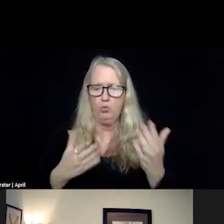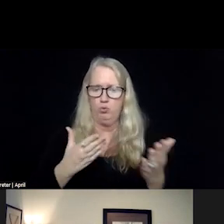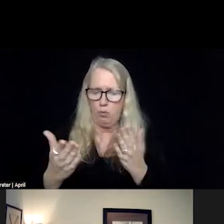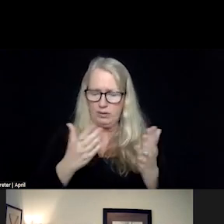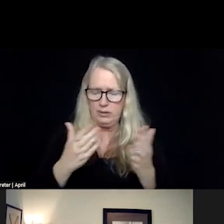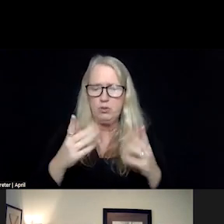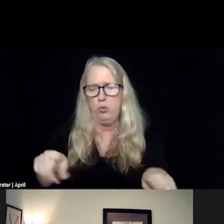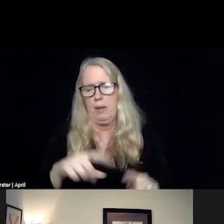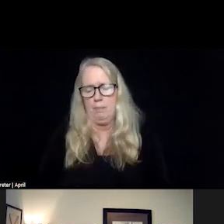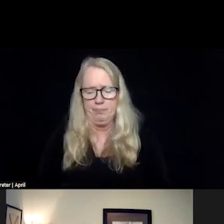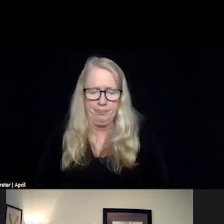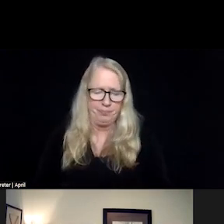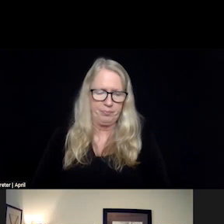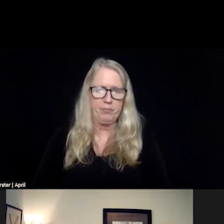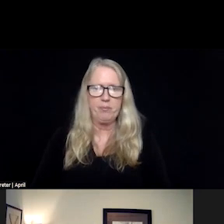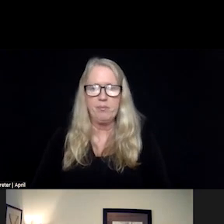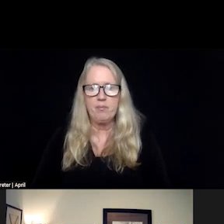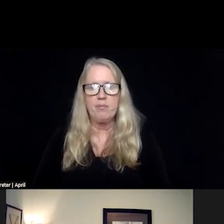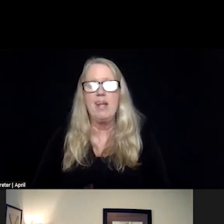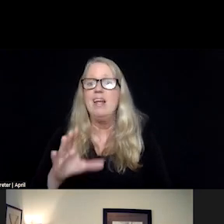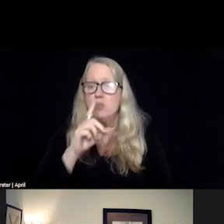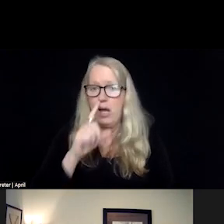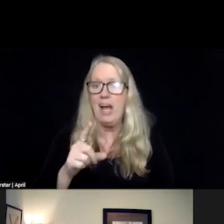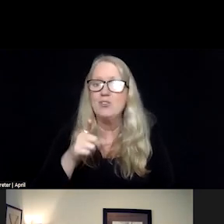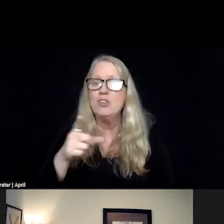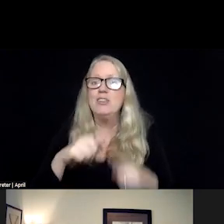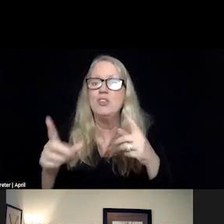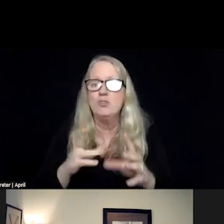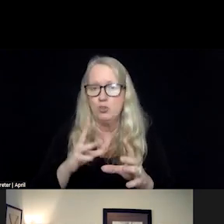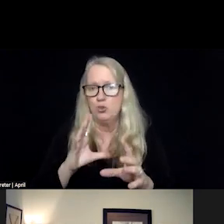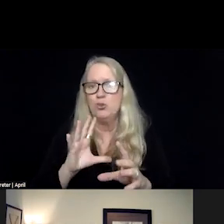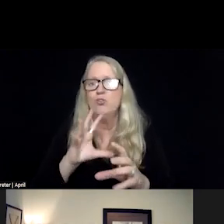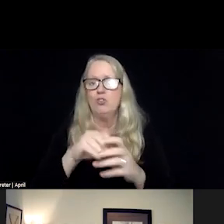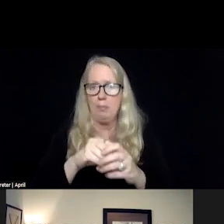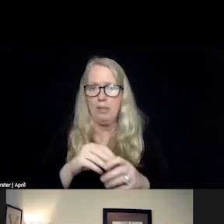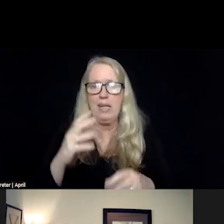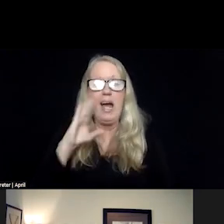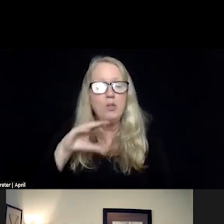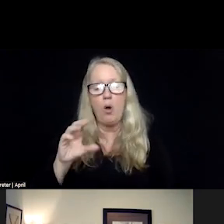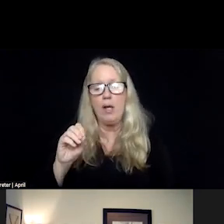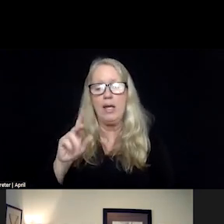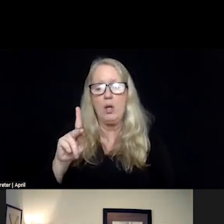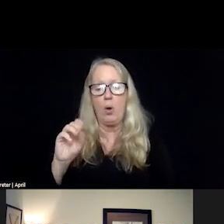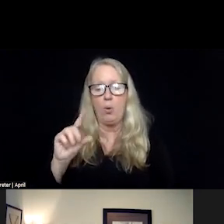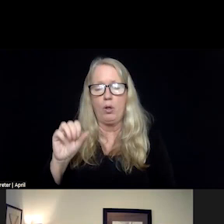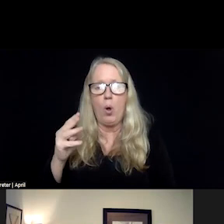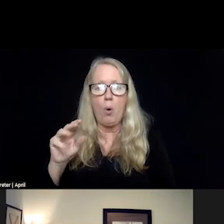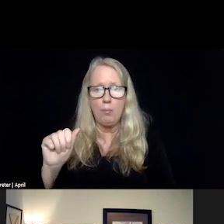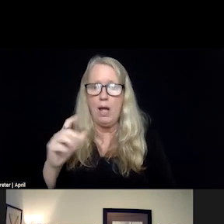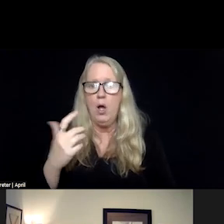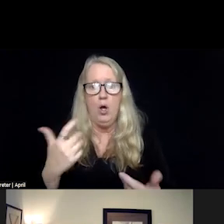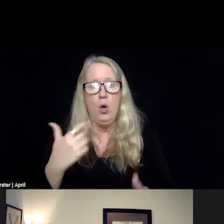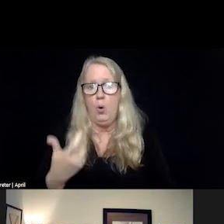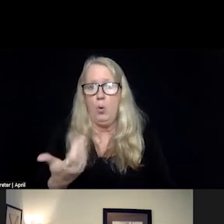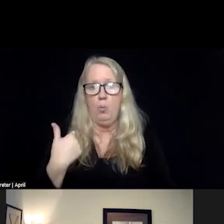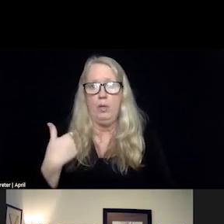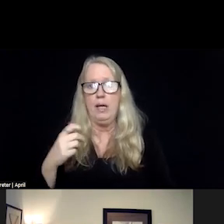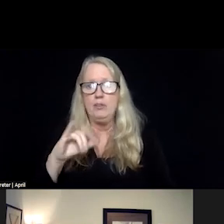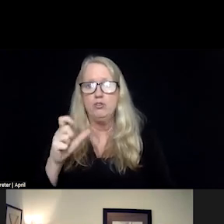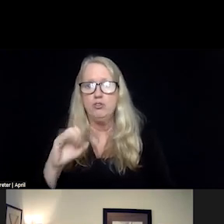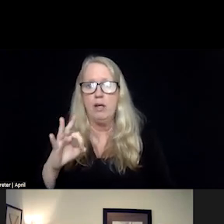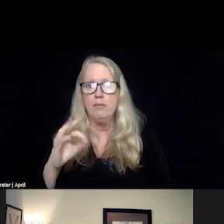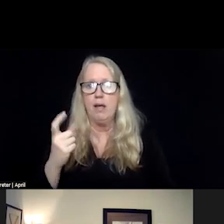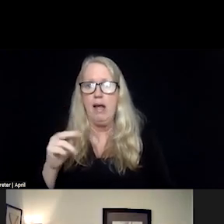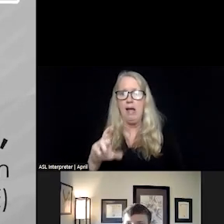JUST TO JUMP IN, IN OKLAHOMA WE HAD JEFF HUNTER WHO IS ONE OF